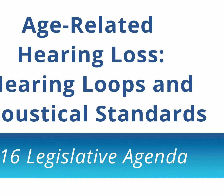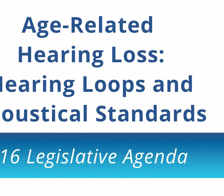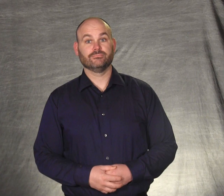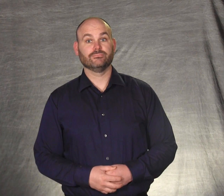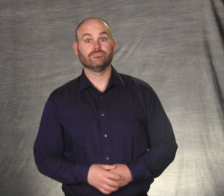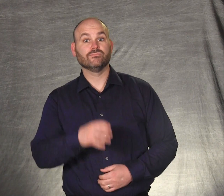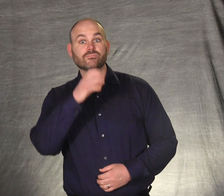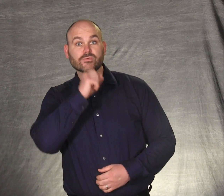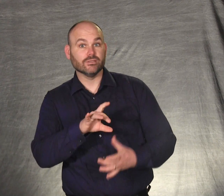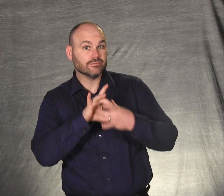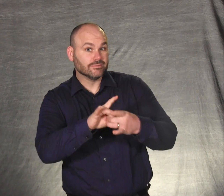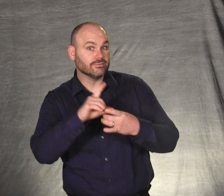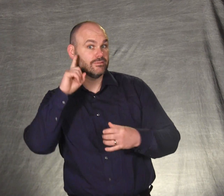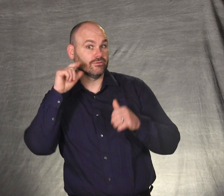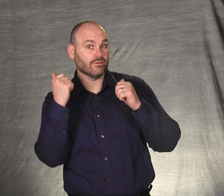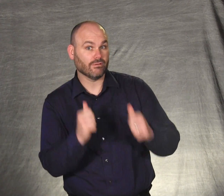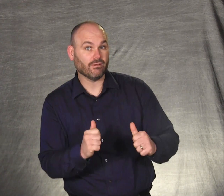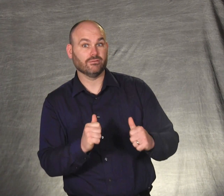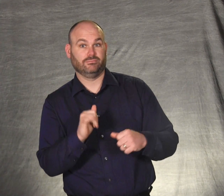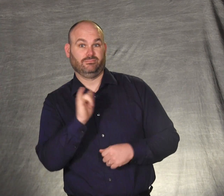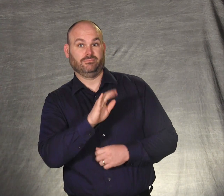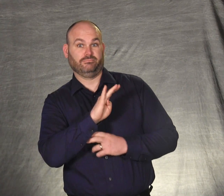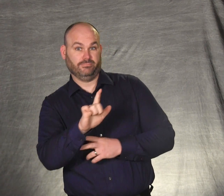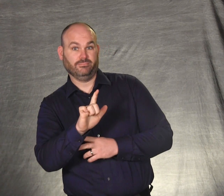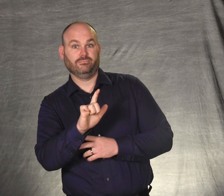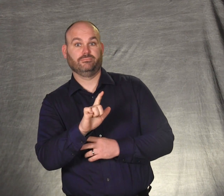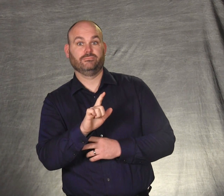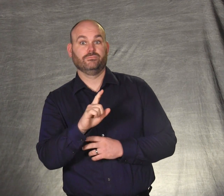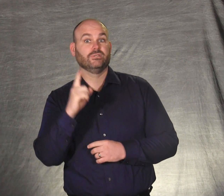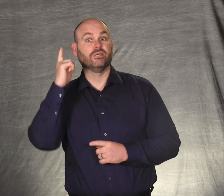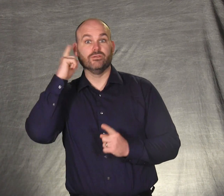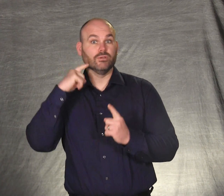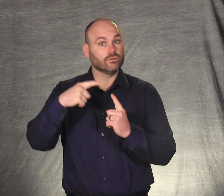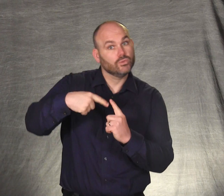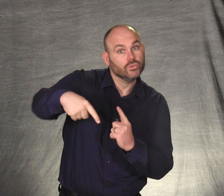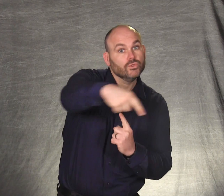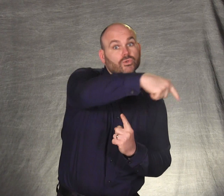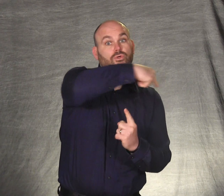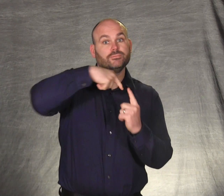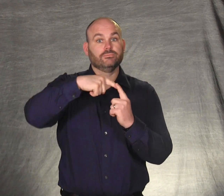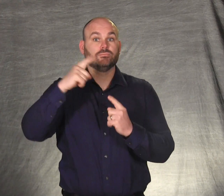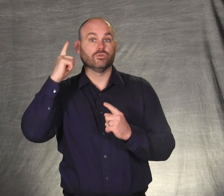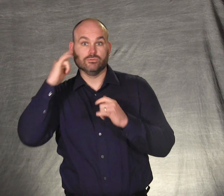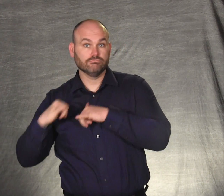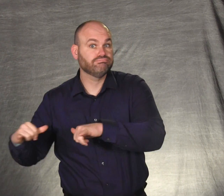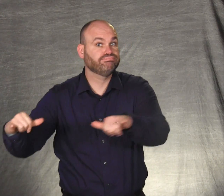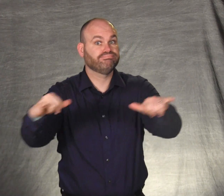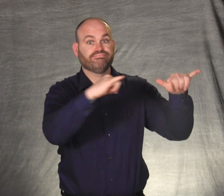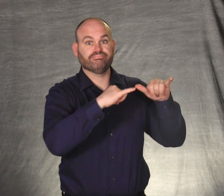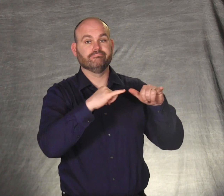Age-Related Hearing Loss: Hearing Loops and Acoustical Standards: